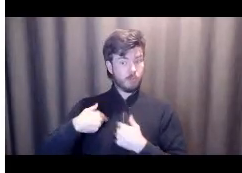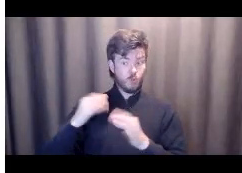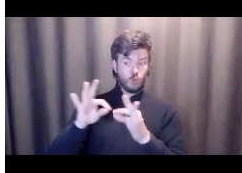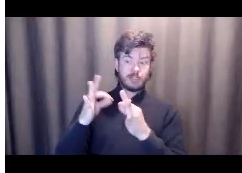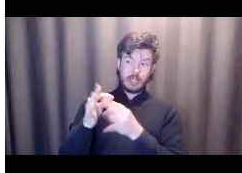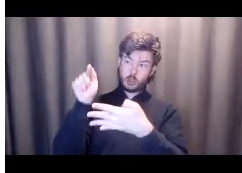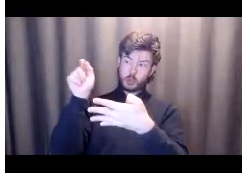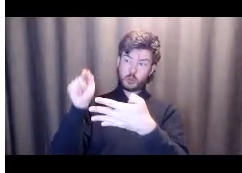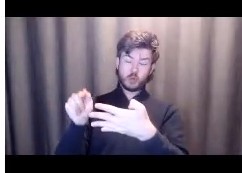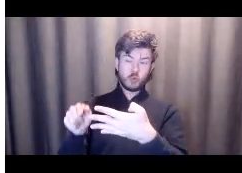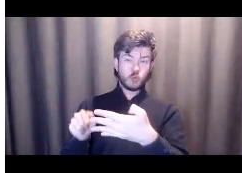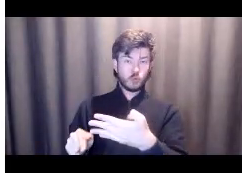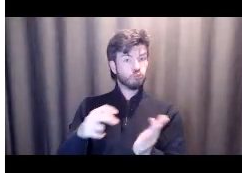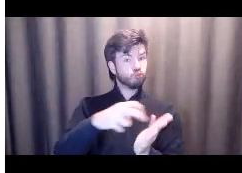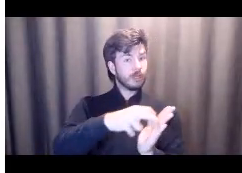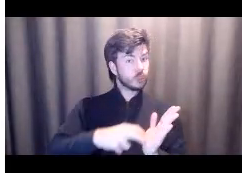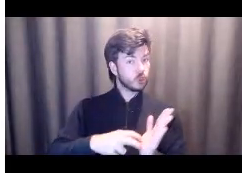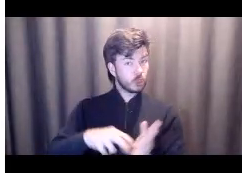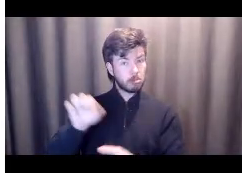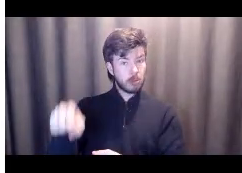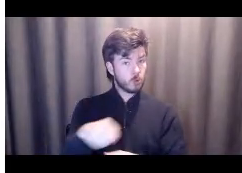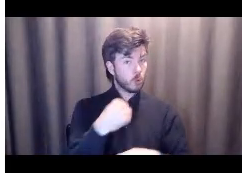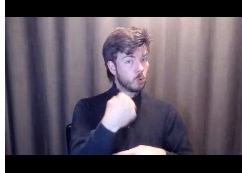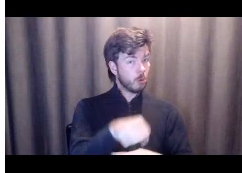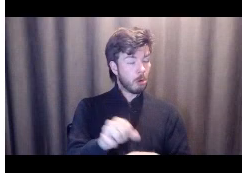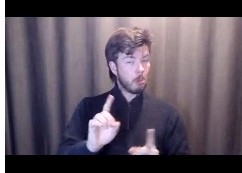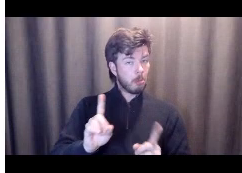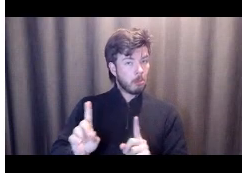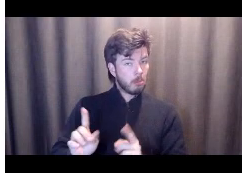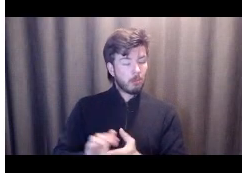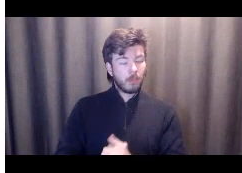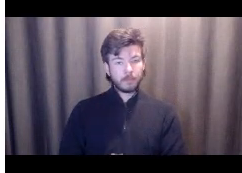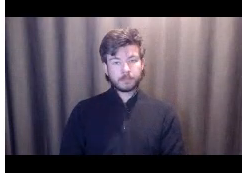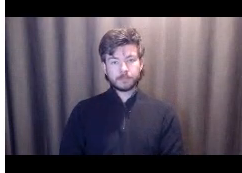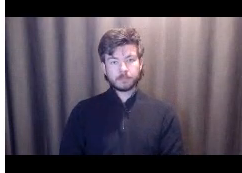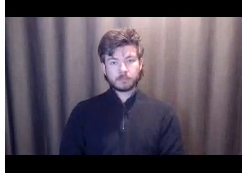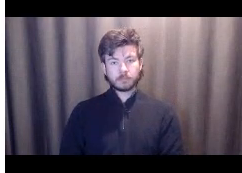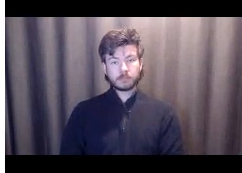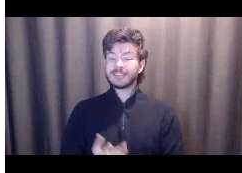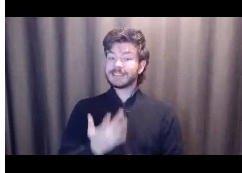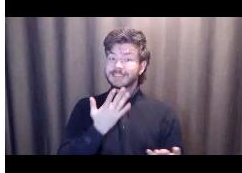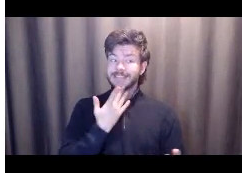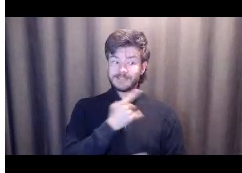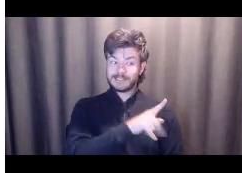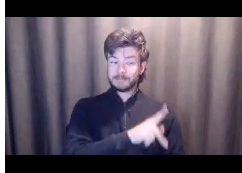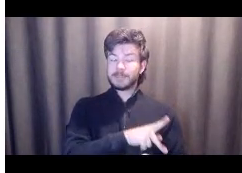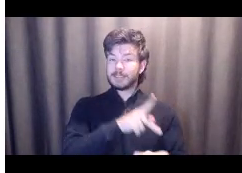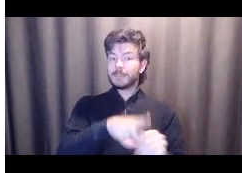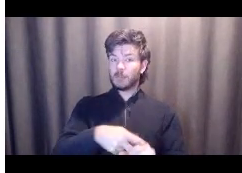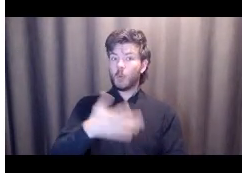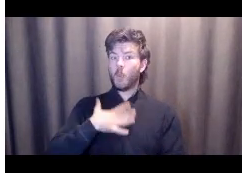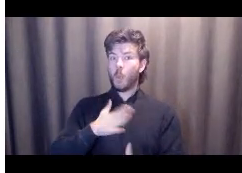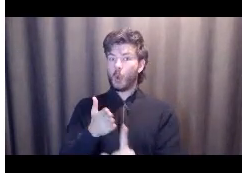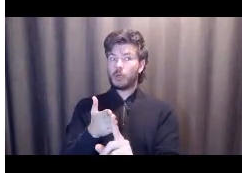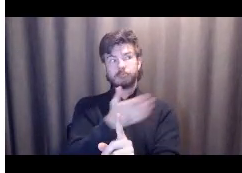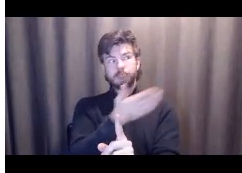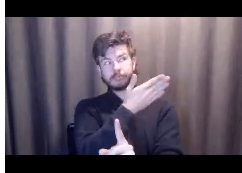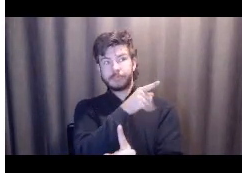If a participant chooses a provider that isn't registered, they will need to make sure that the provider